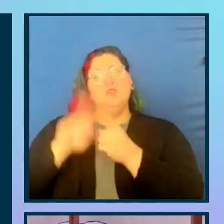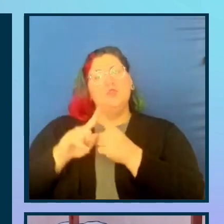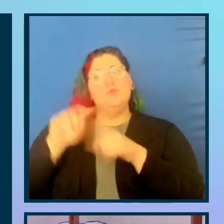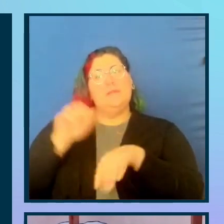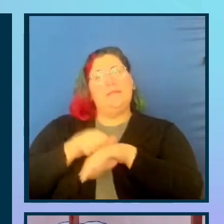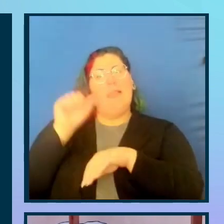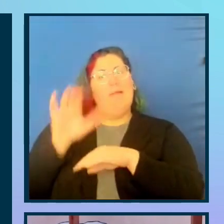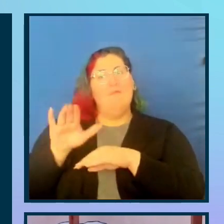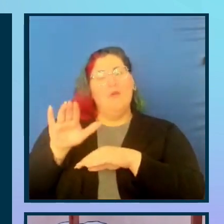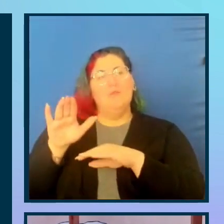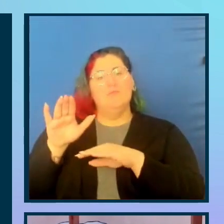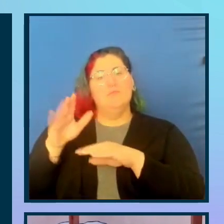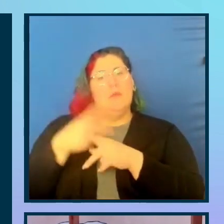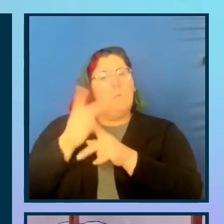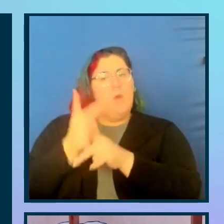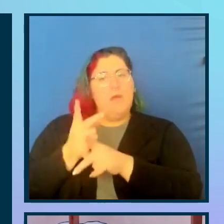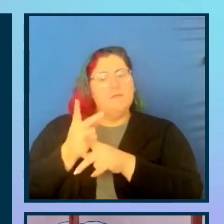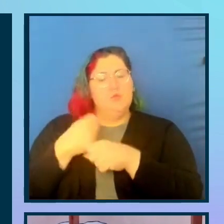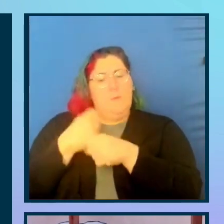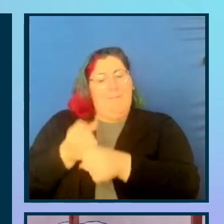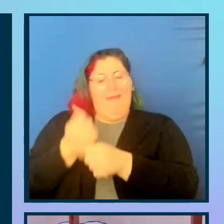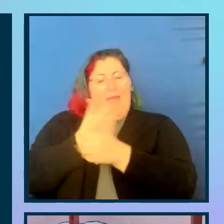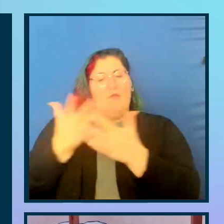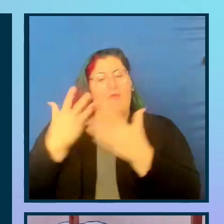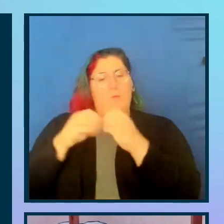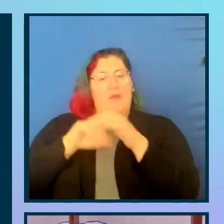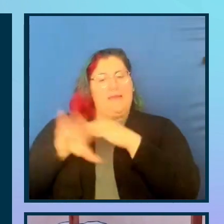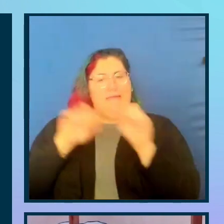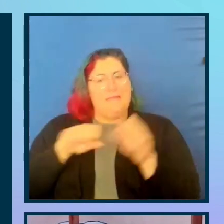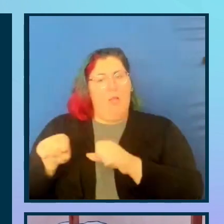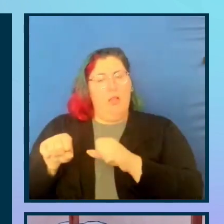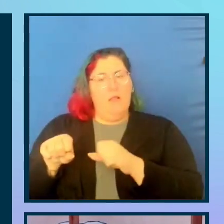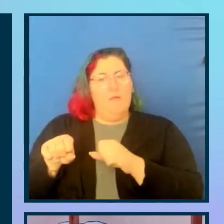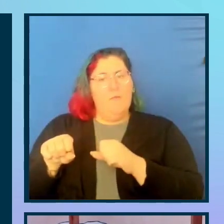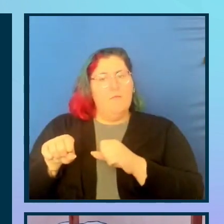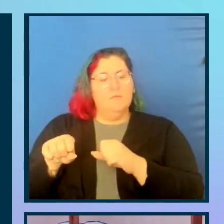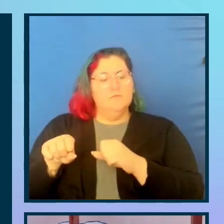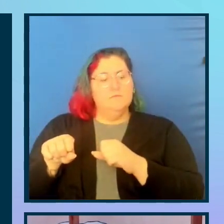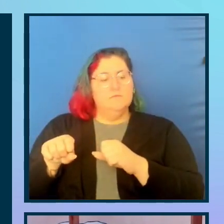and also integrate accessibility into their development process so it's thought about at every step along the way,